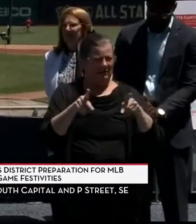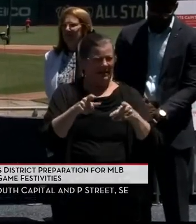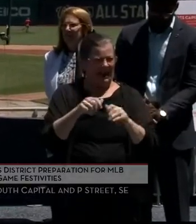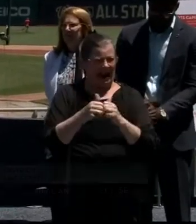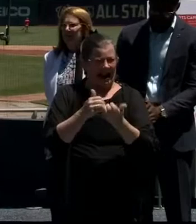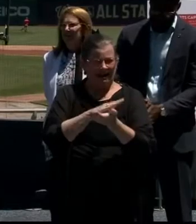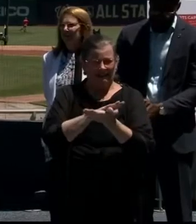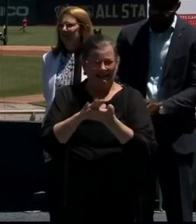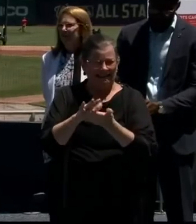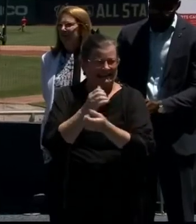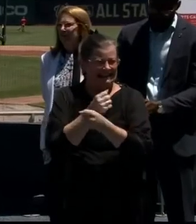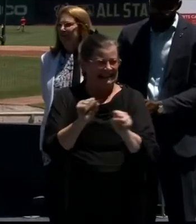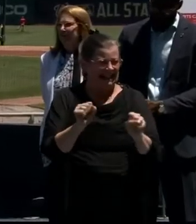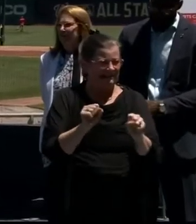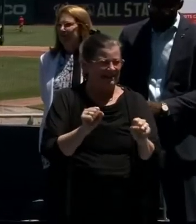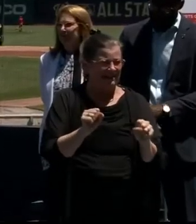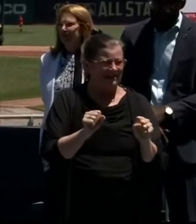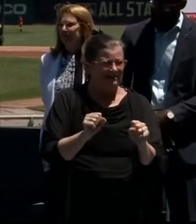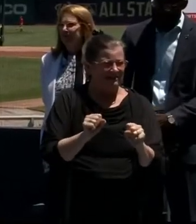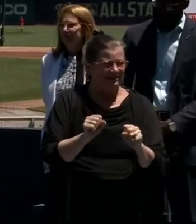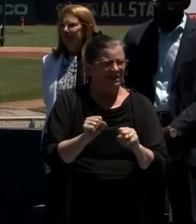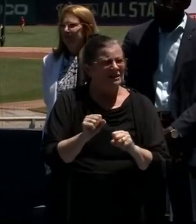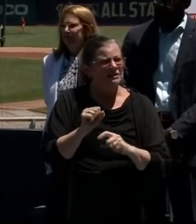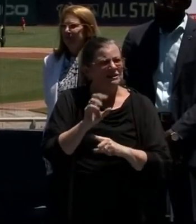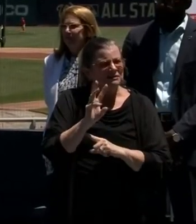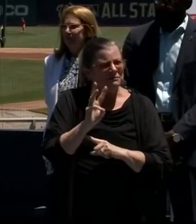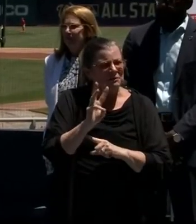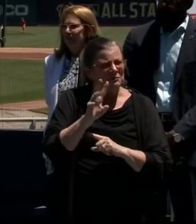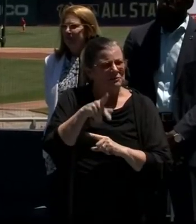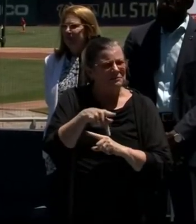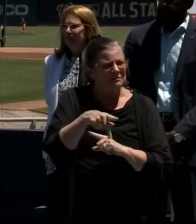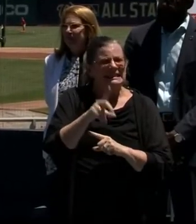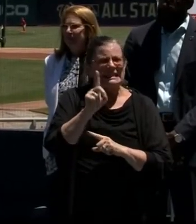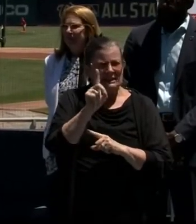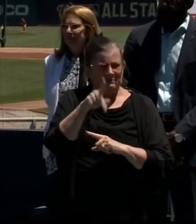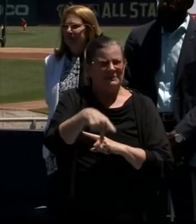WORKERS WILL BE OUT MAKING SURE THAT WE MAINTAIN THE LEVEL OF